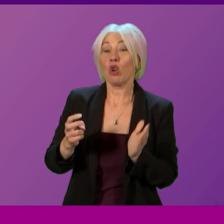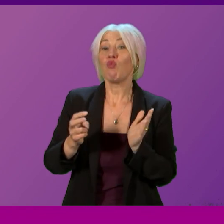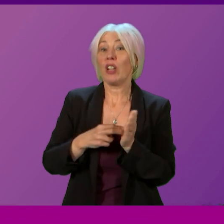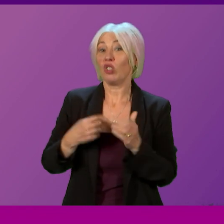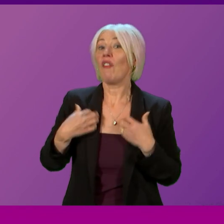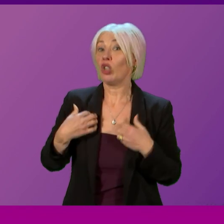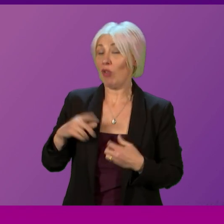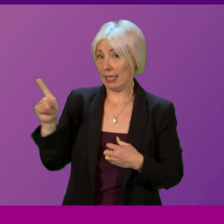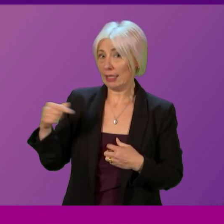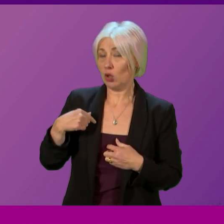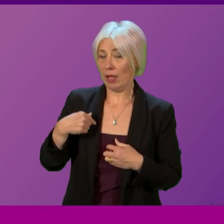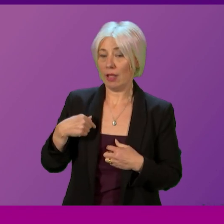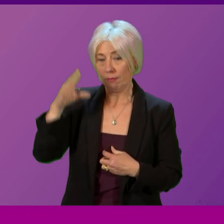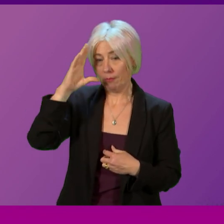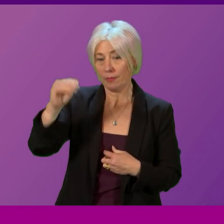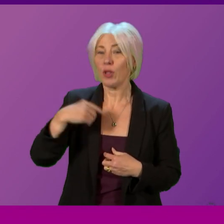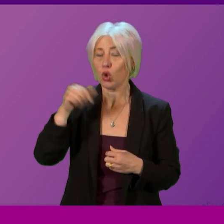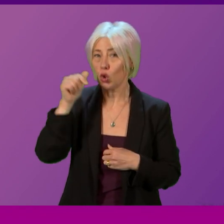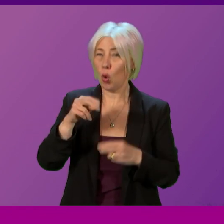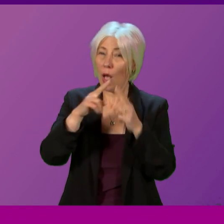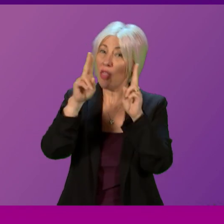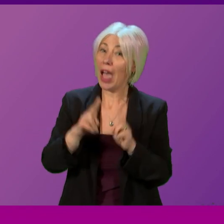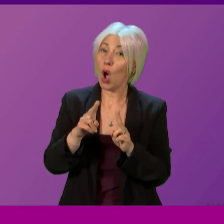The First Minister will be aware of the acute housing crisis in Edinburgh.